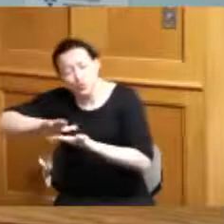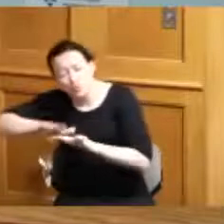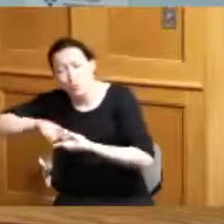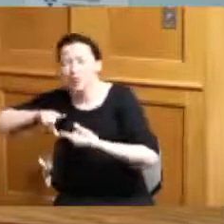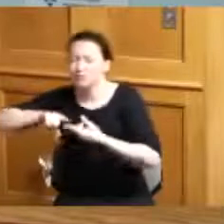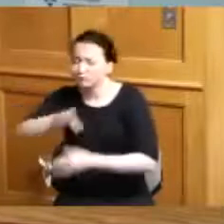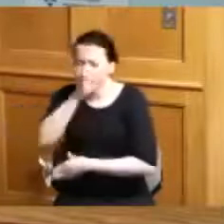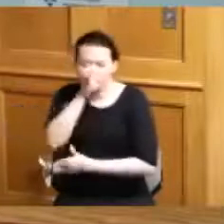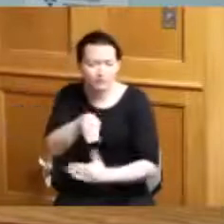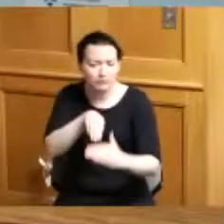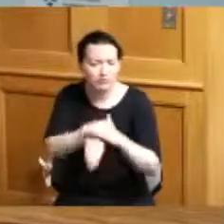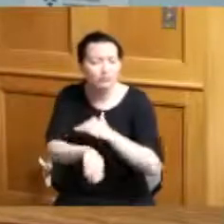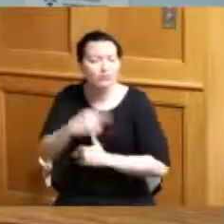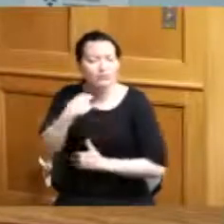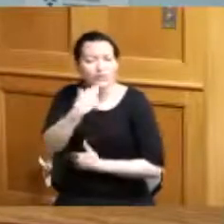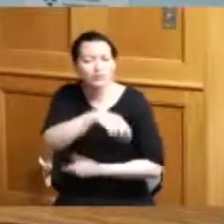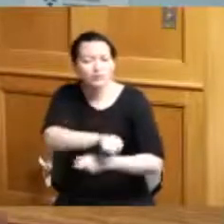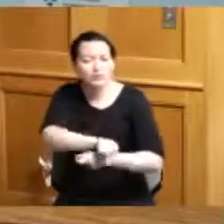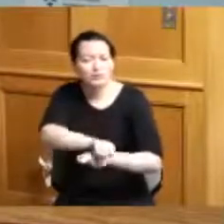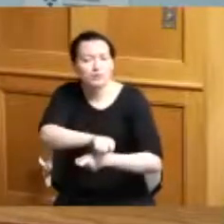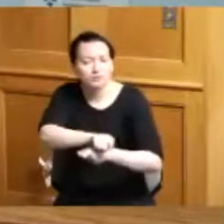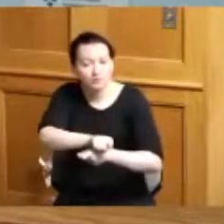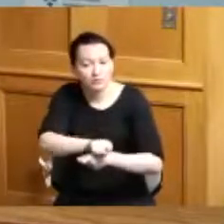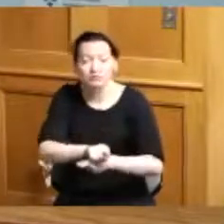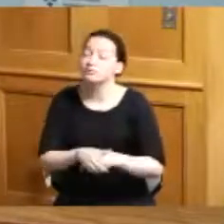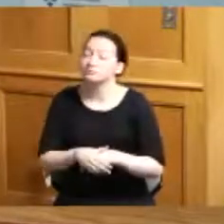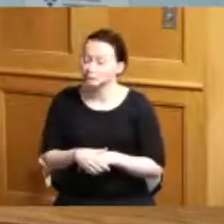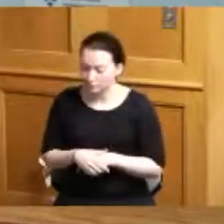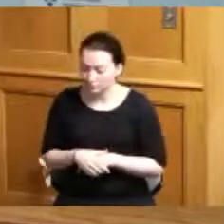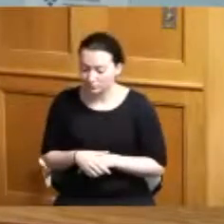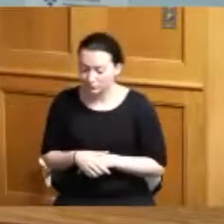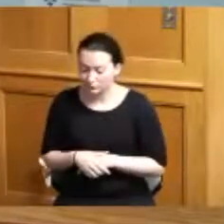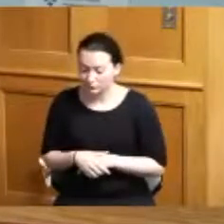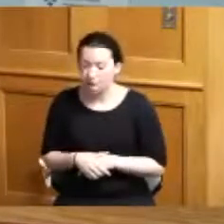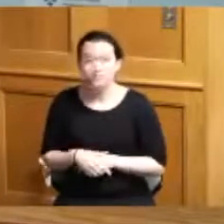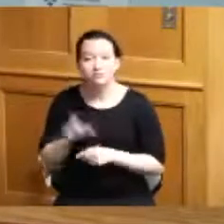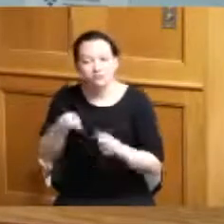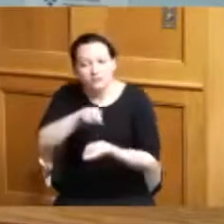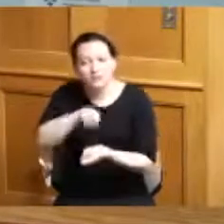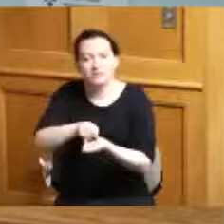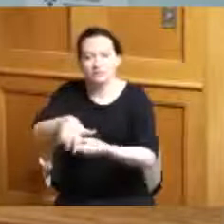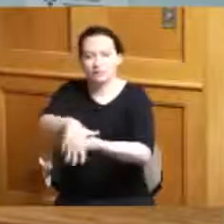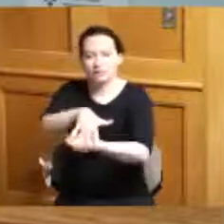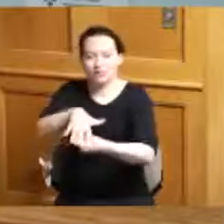into the restaurants and then like I said again we gonna Target the area because they they can't